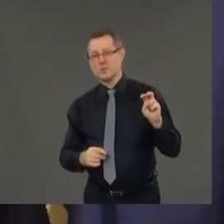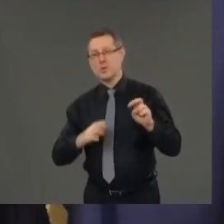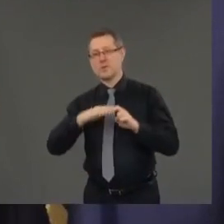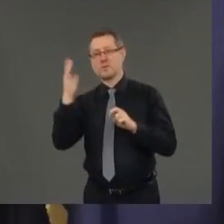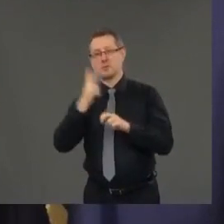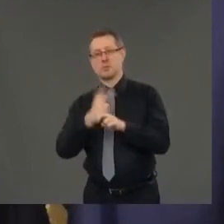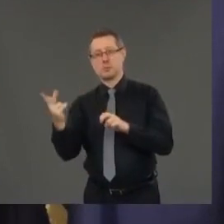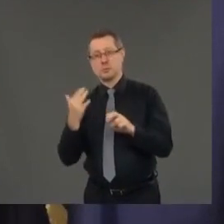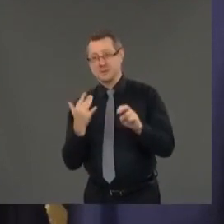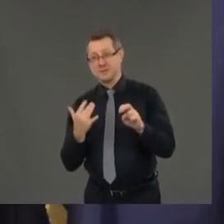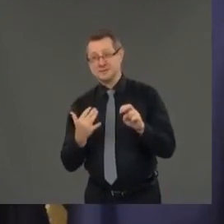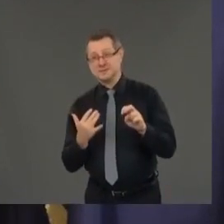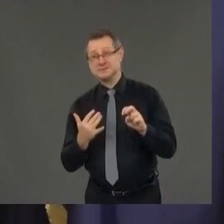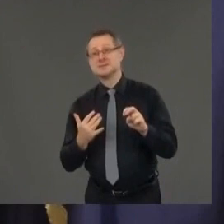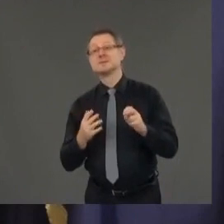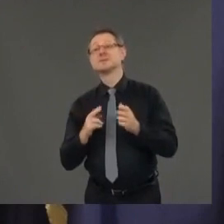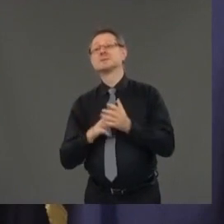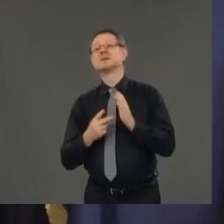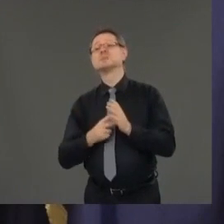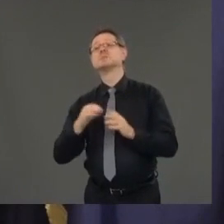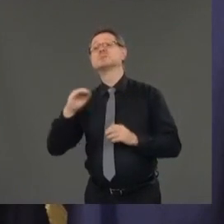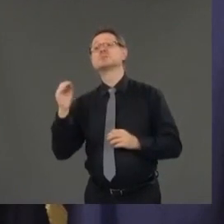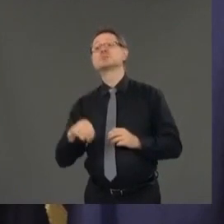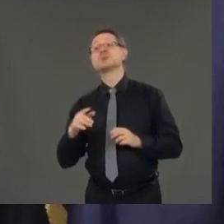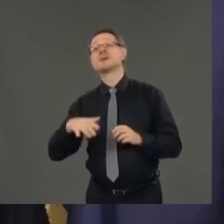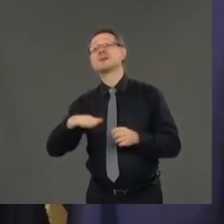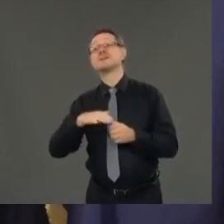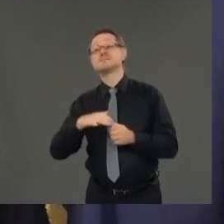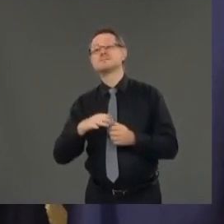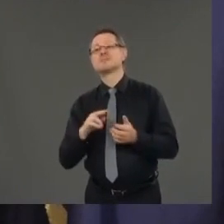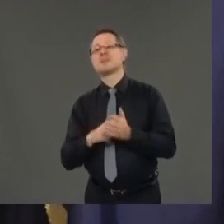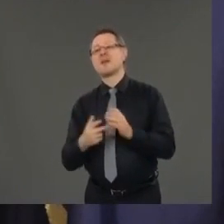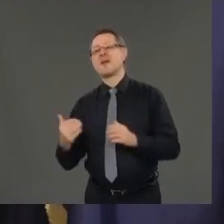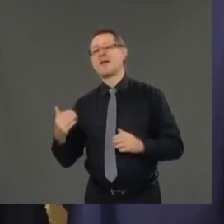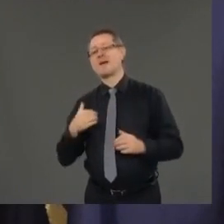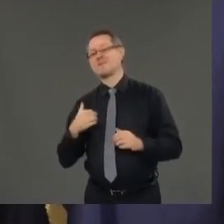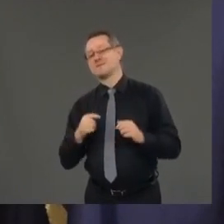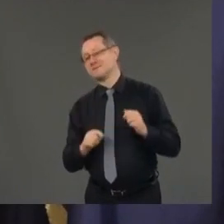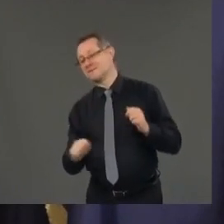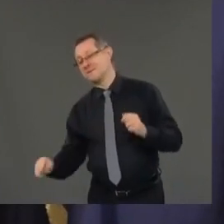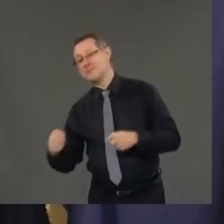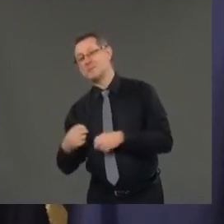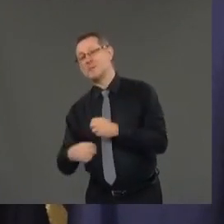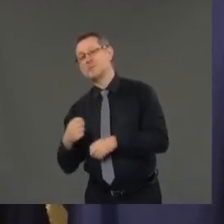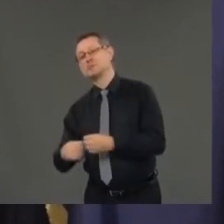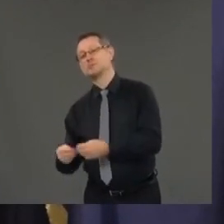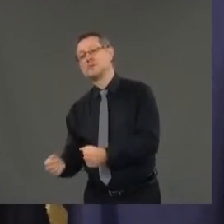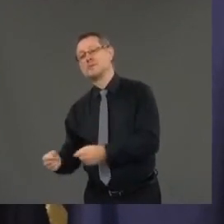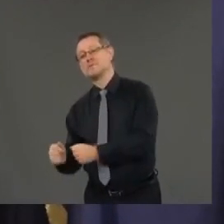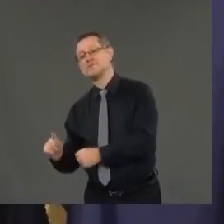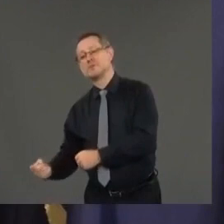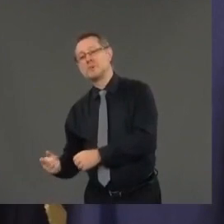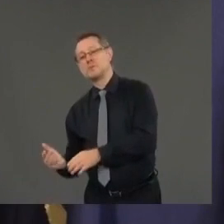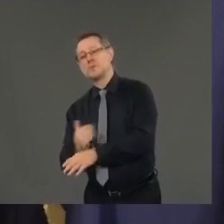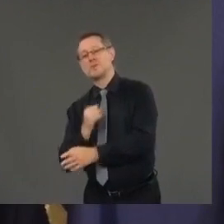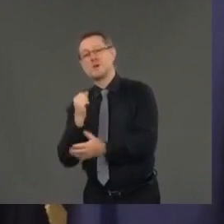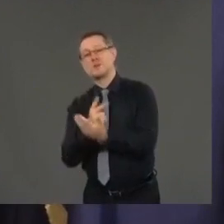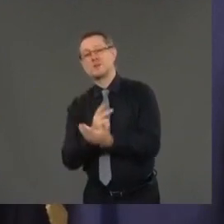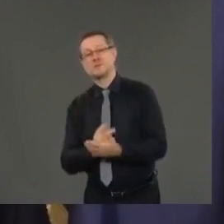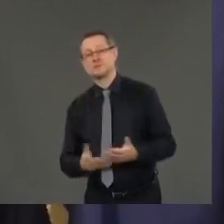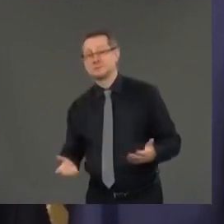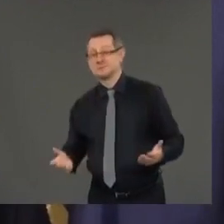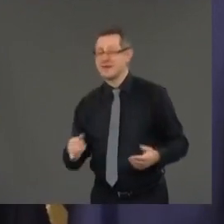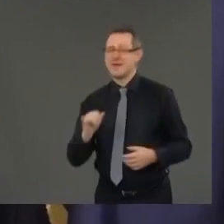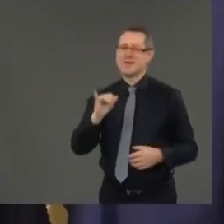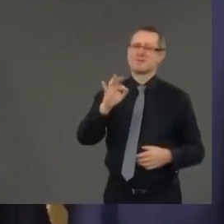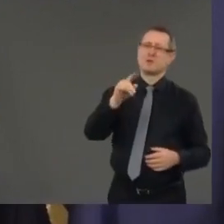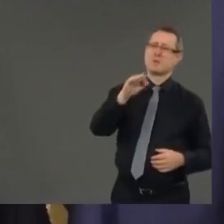3.2 MILLION PROCESSED.